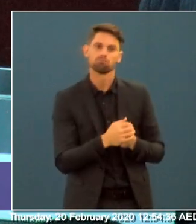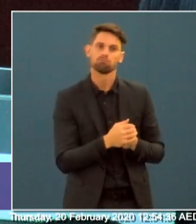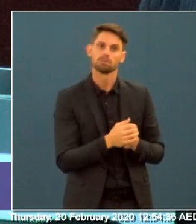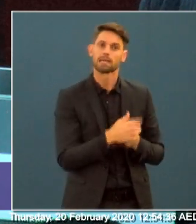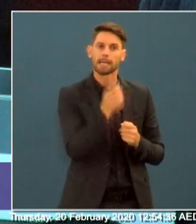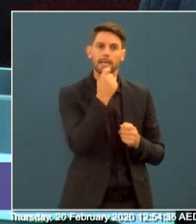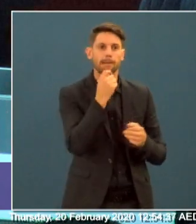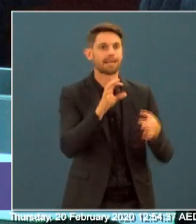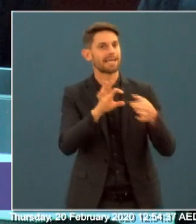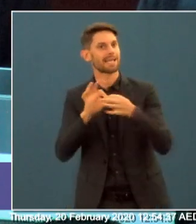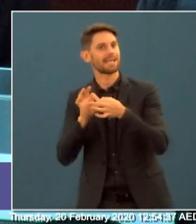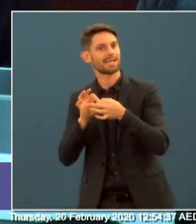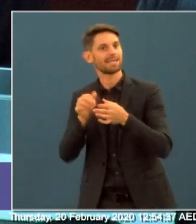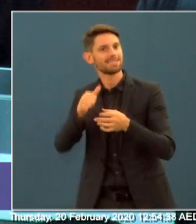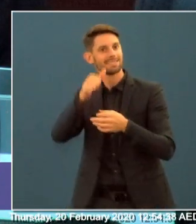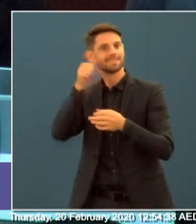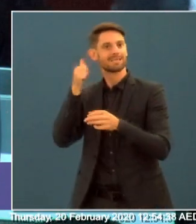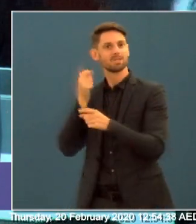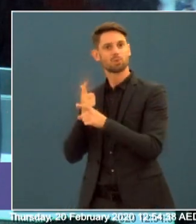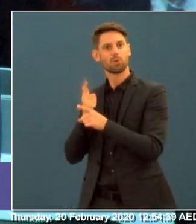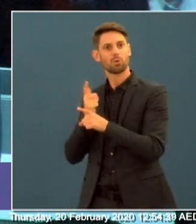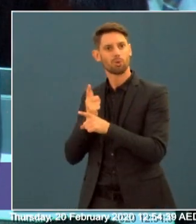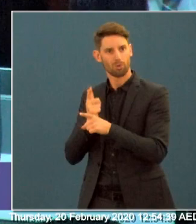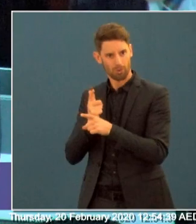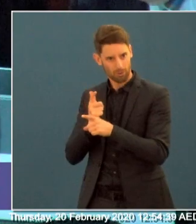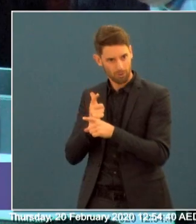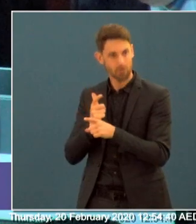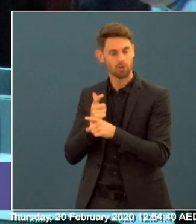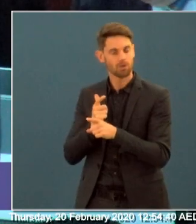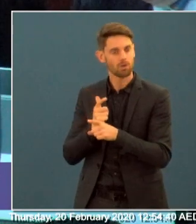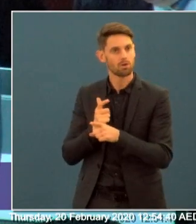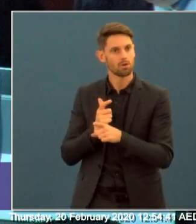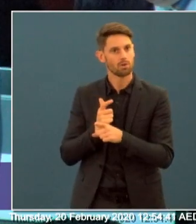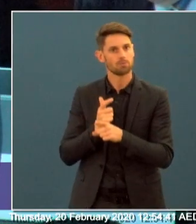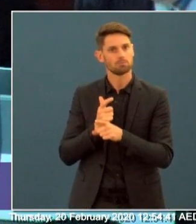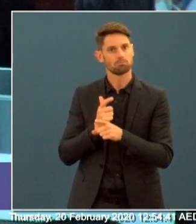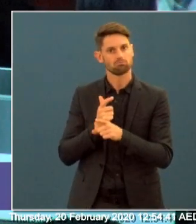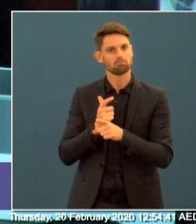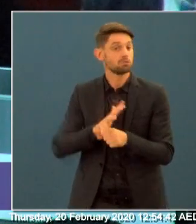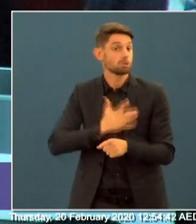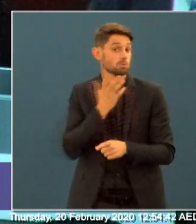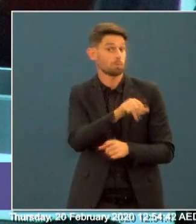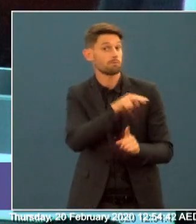and the fact that you've referred to this as a matter in the unmet need area of your statement.